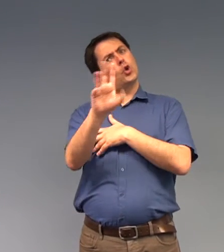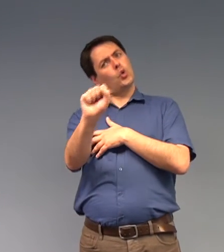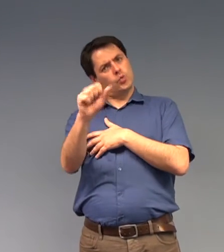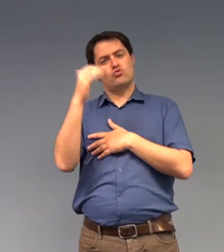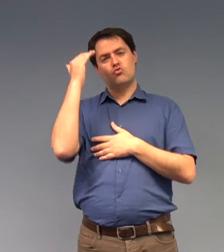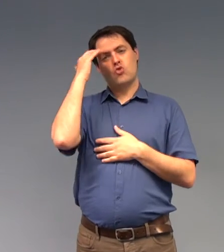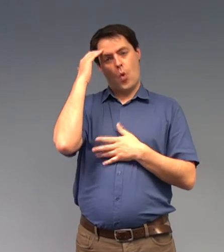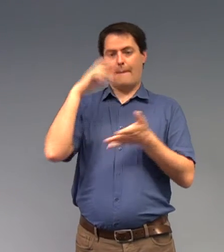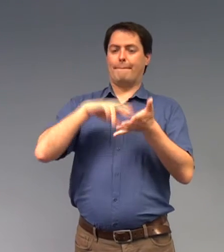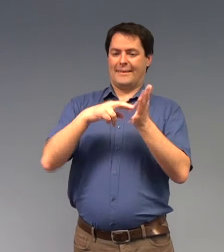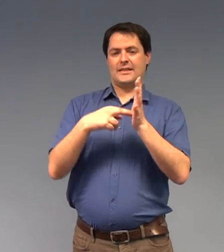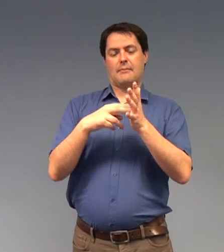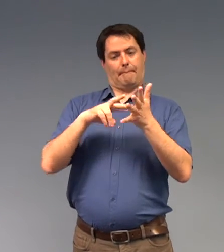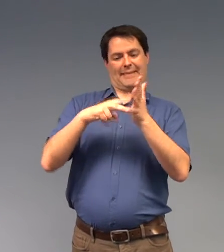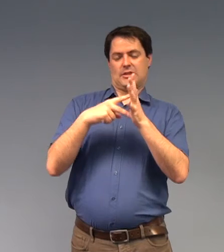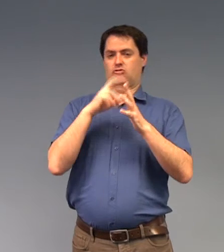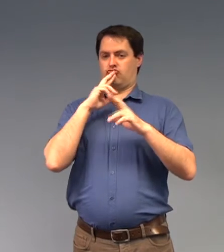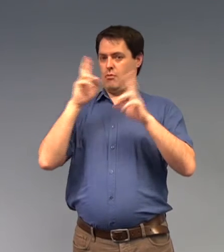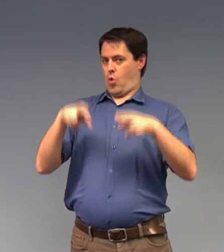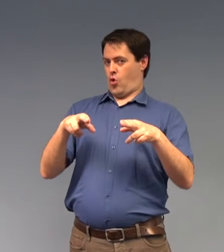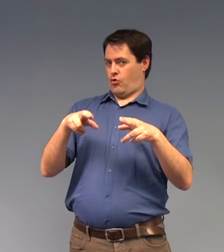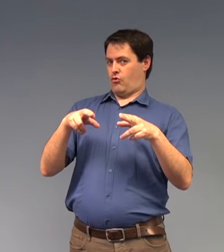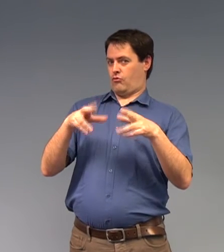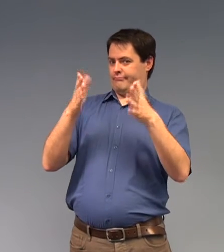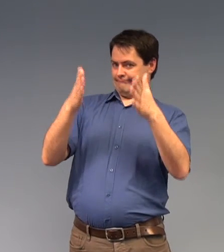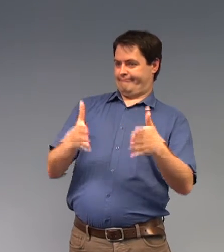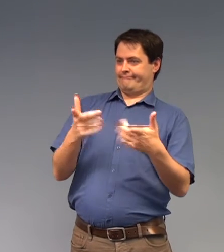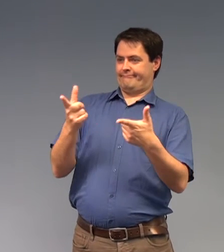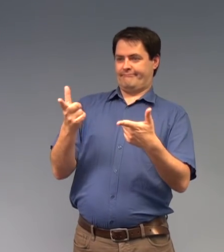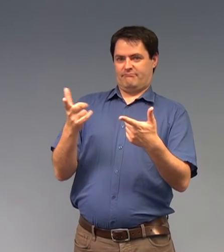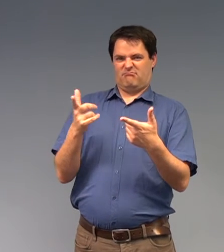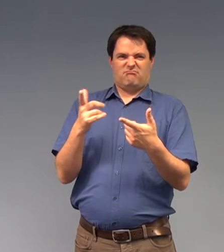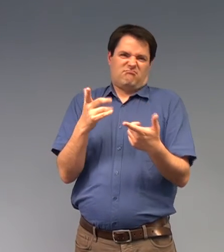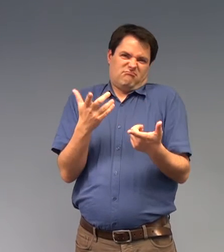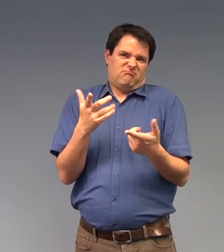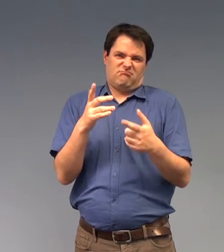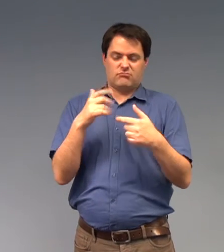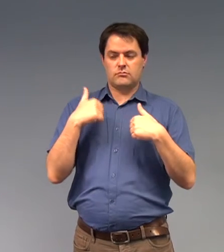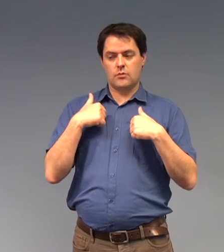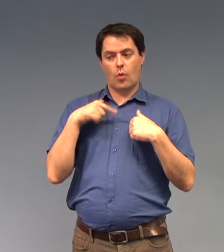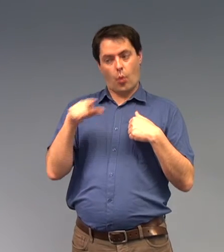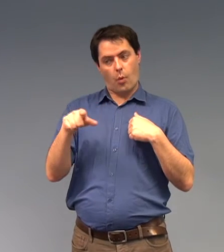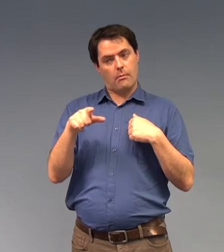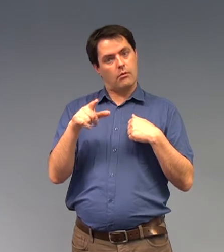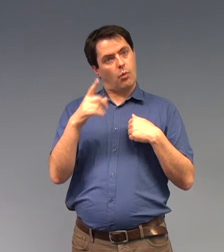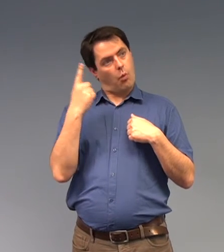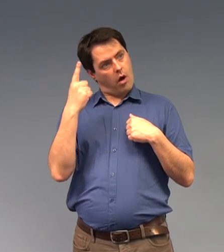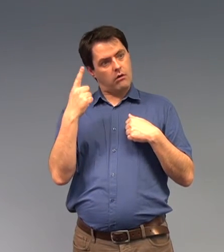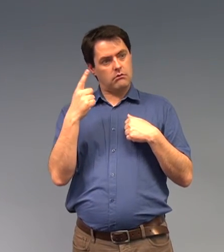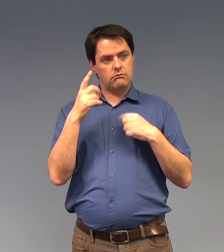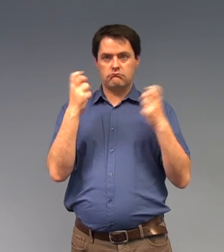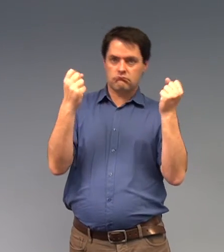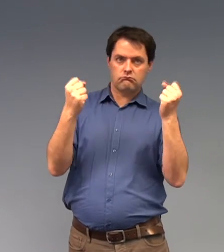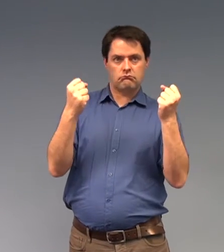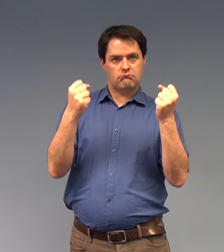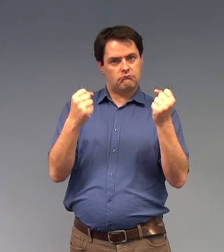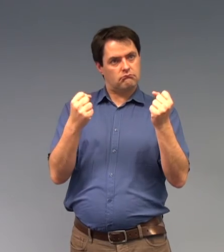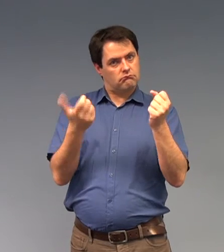but putting that to one side, we knew that he was a reporter, because that's the structure of the news.